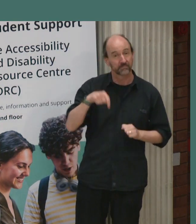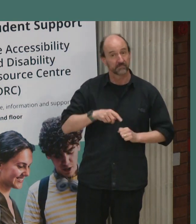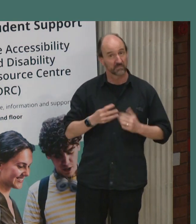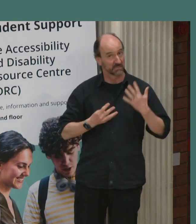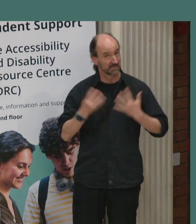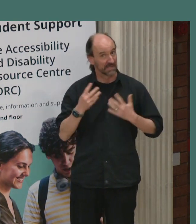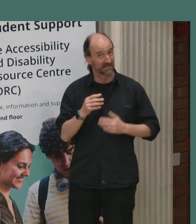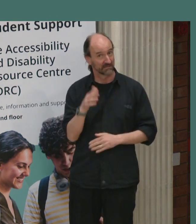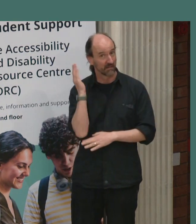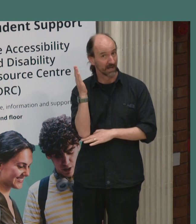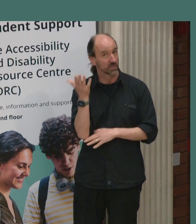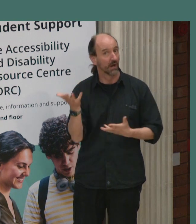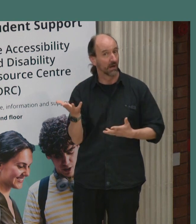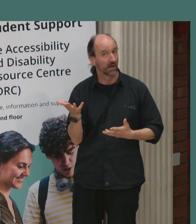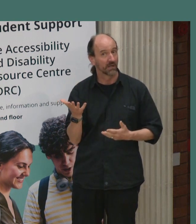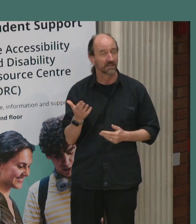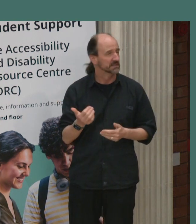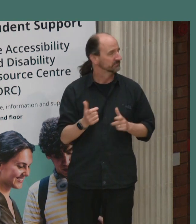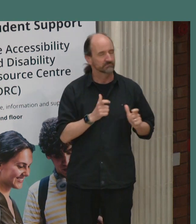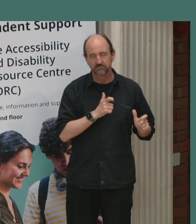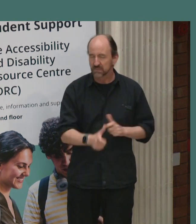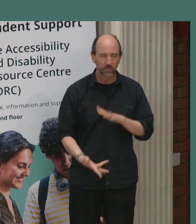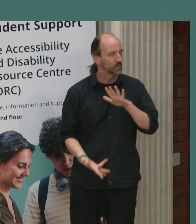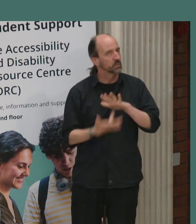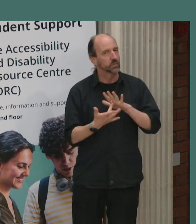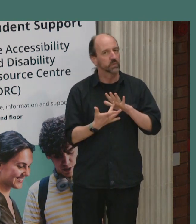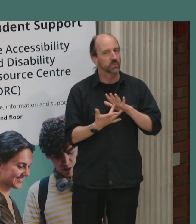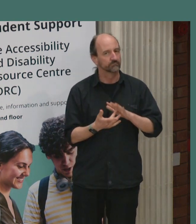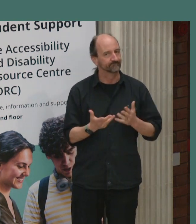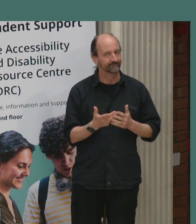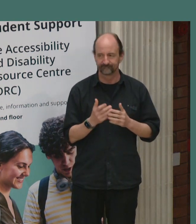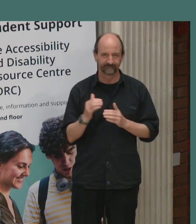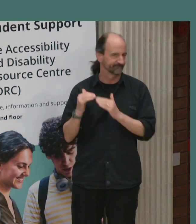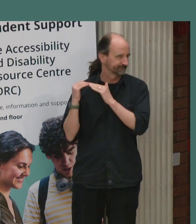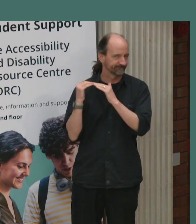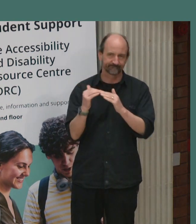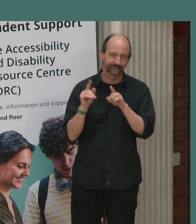lecture remains as important as ever. Across the intervening years since the series began,